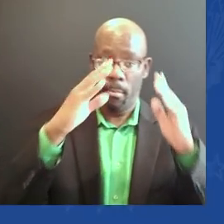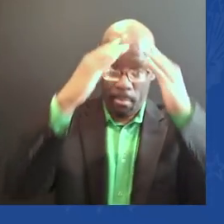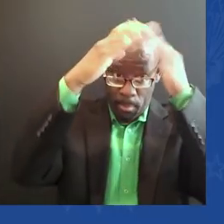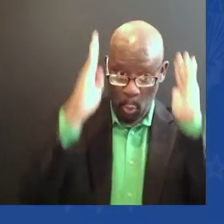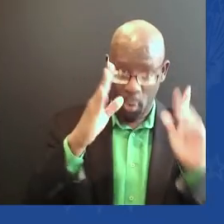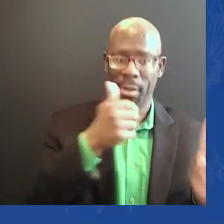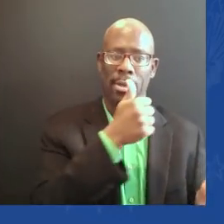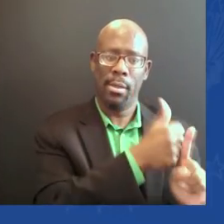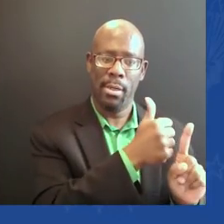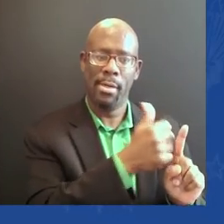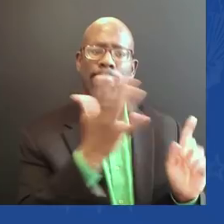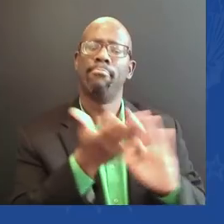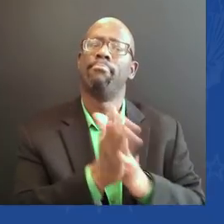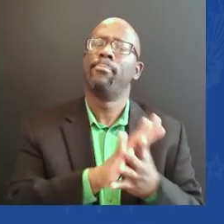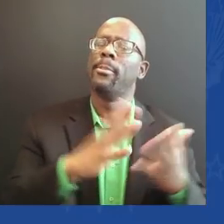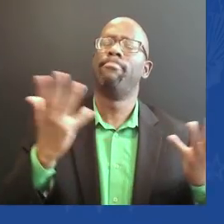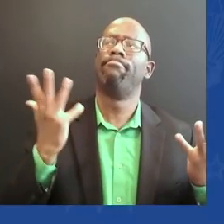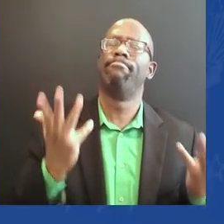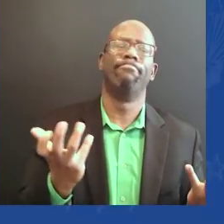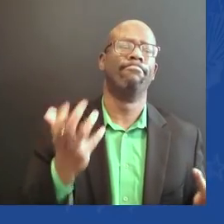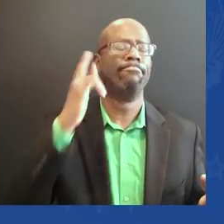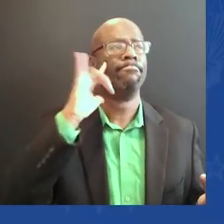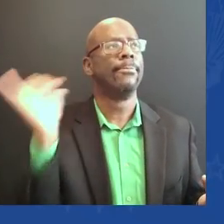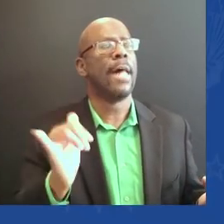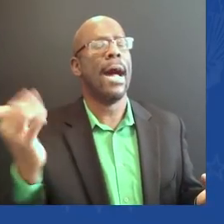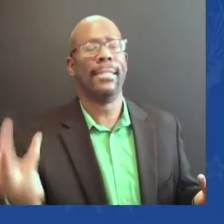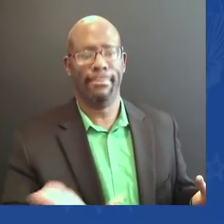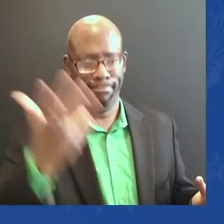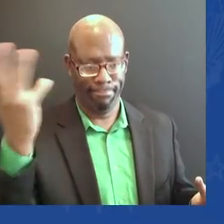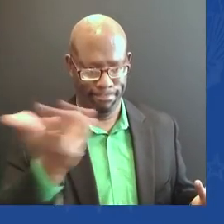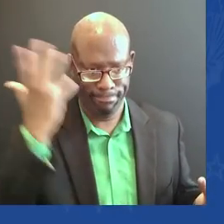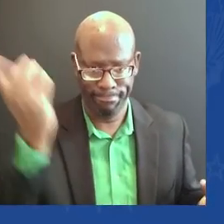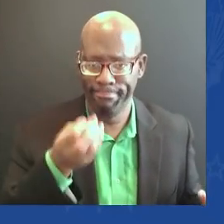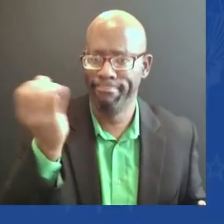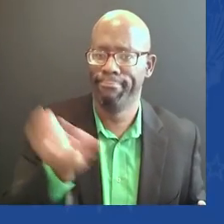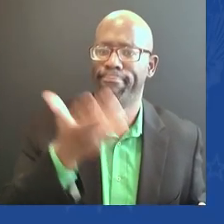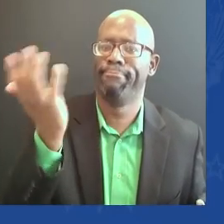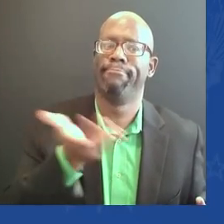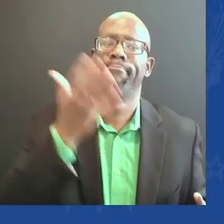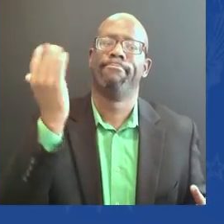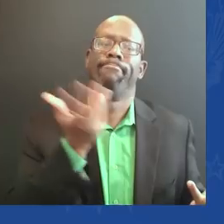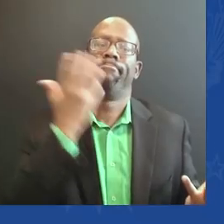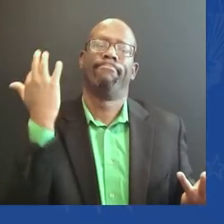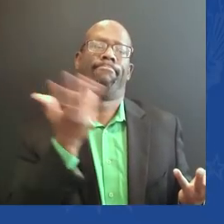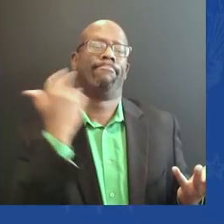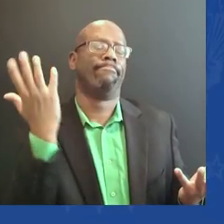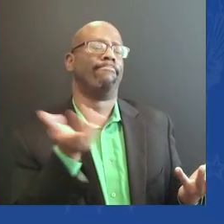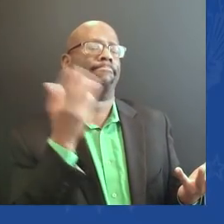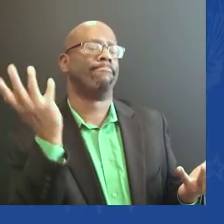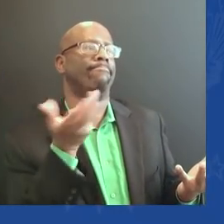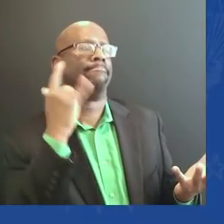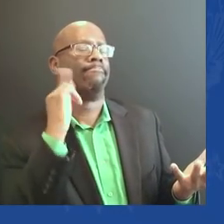I don't want to exaggerate -- has become a -- someone who has provided great solace for my family